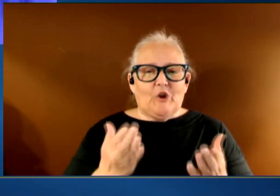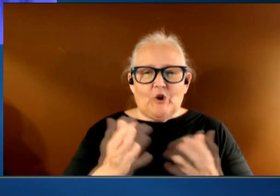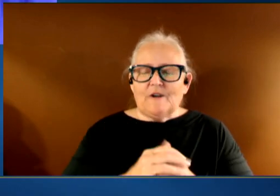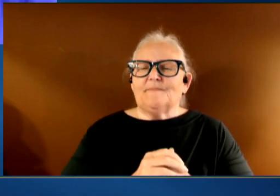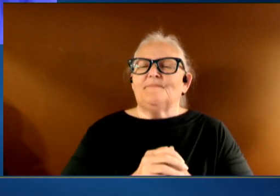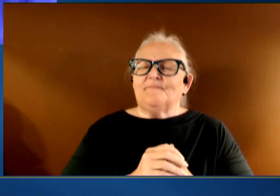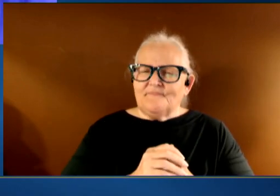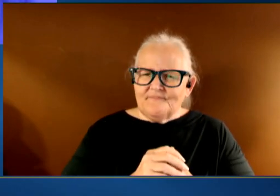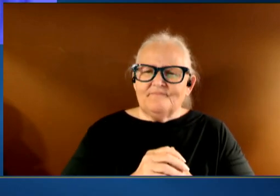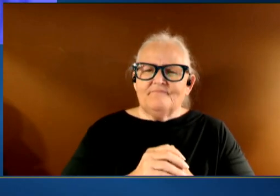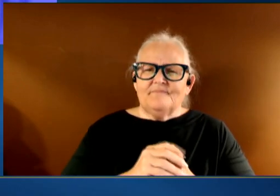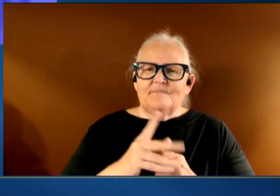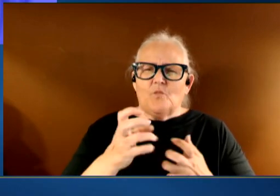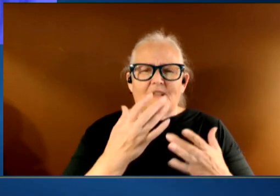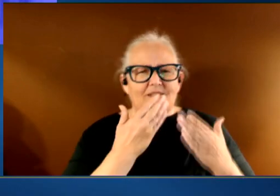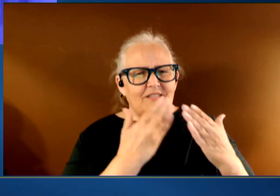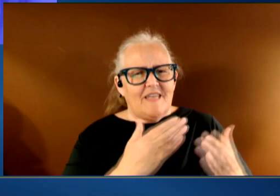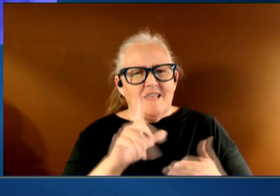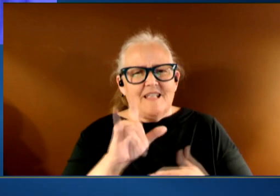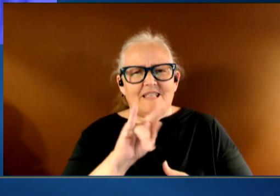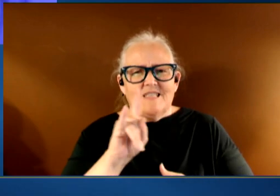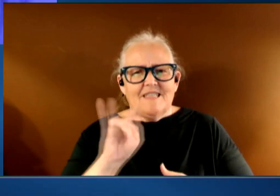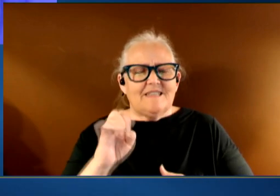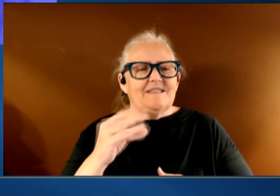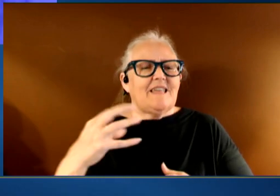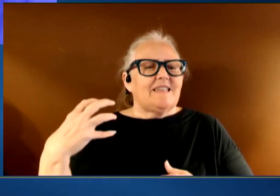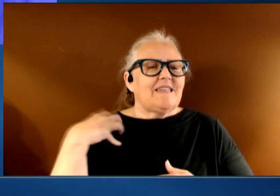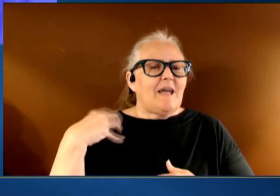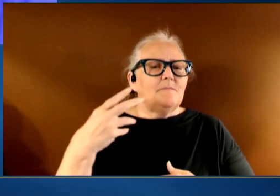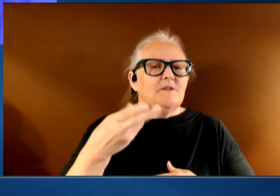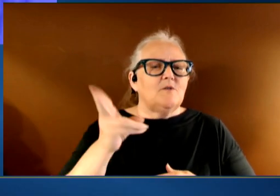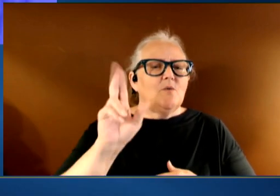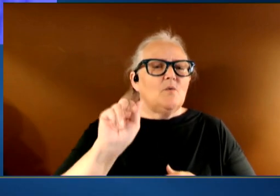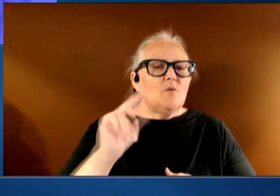thank Lizzie and Captain Wong and others on the staff for,